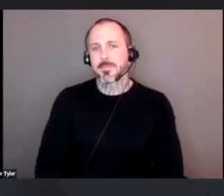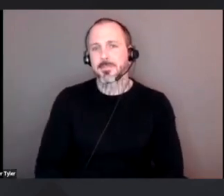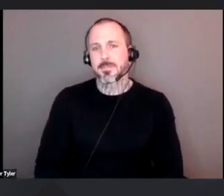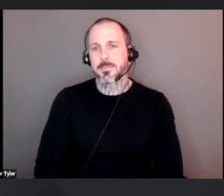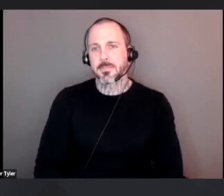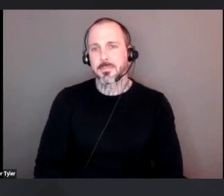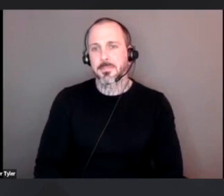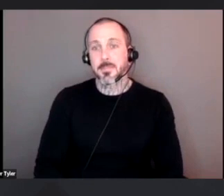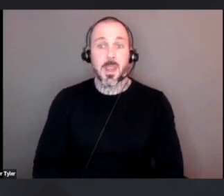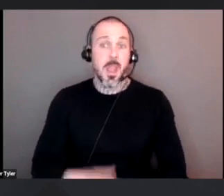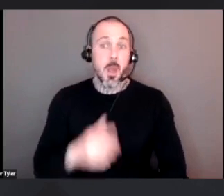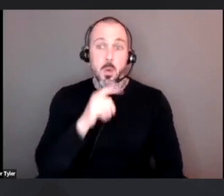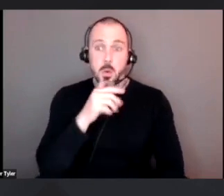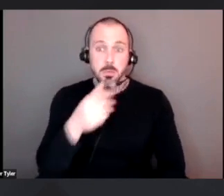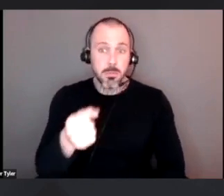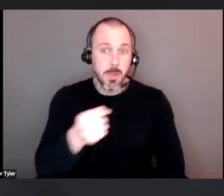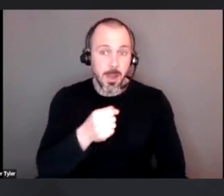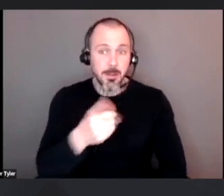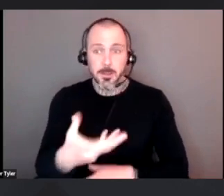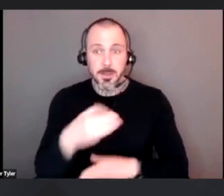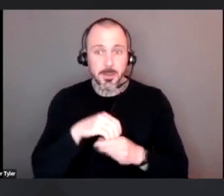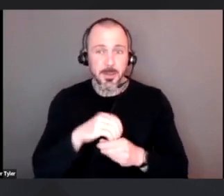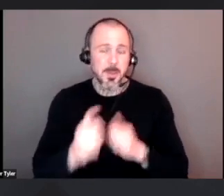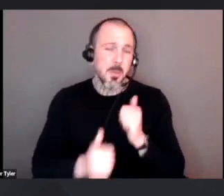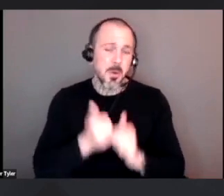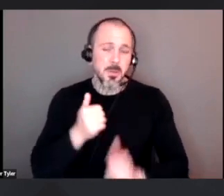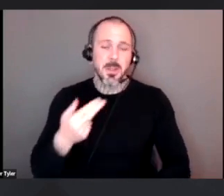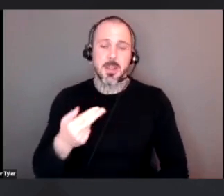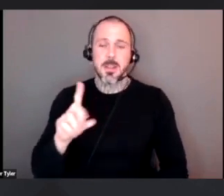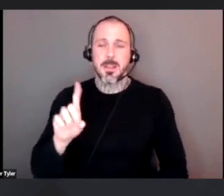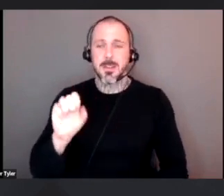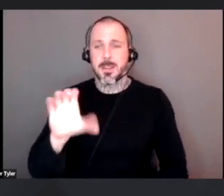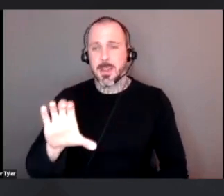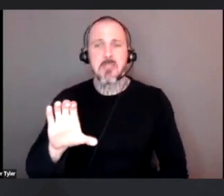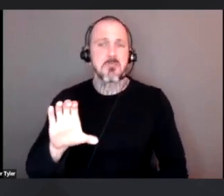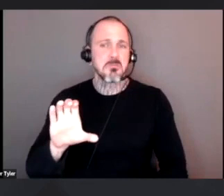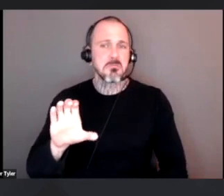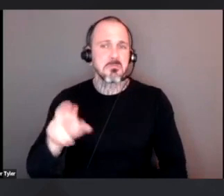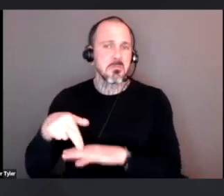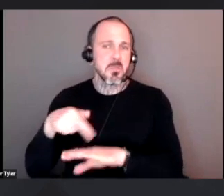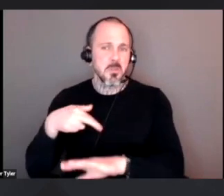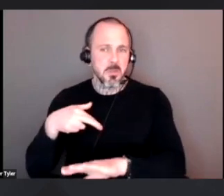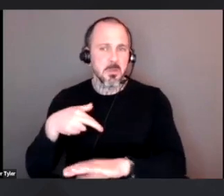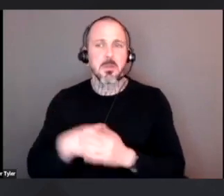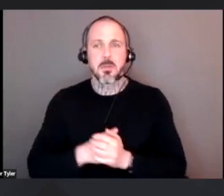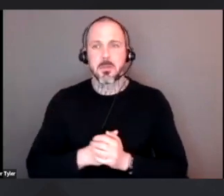minimum just about, you know, she's got new clients and where they are in their hiring stage